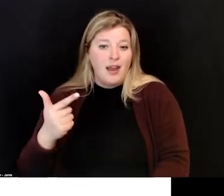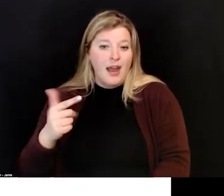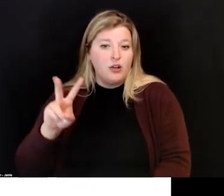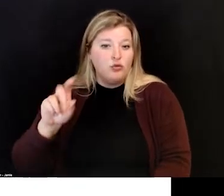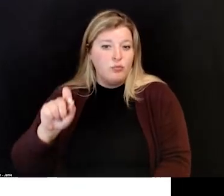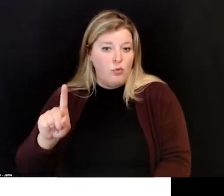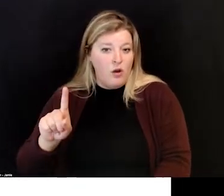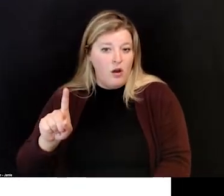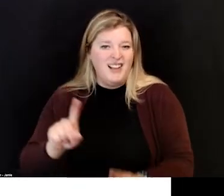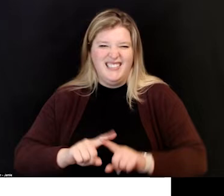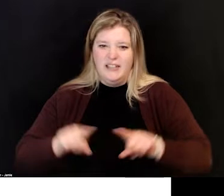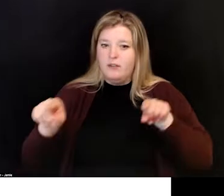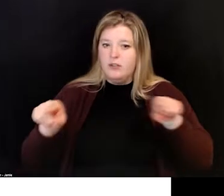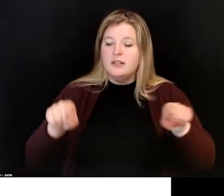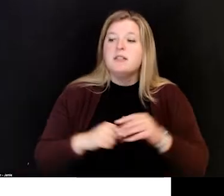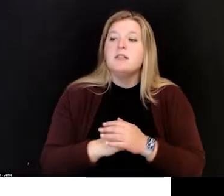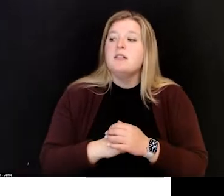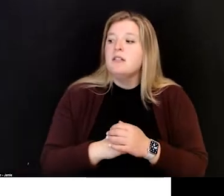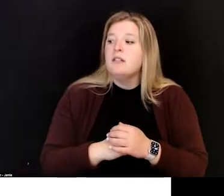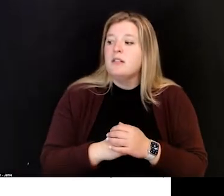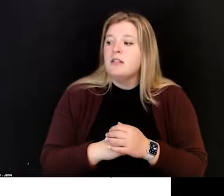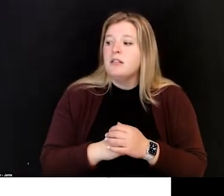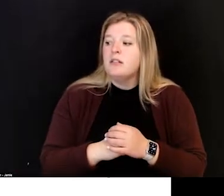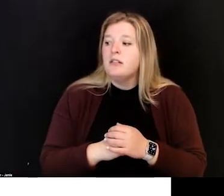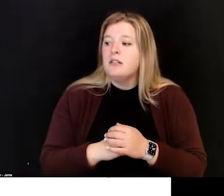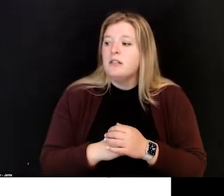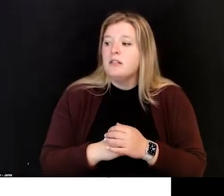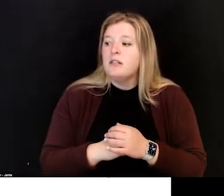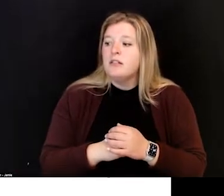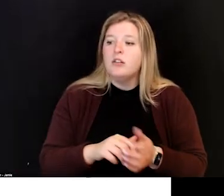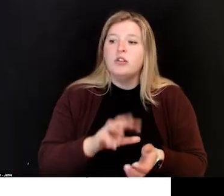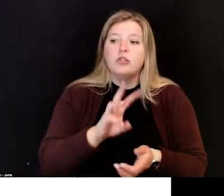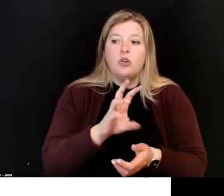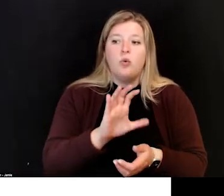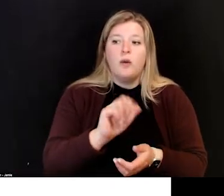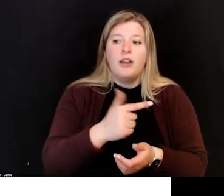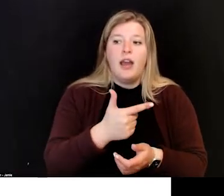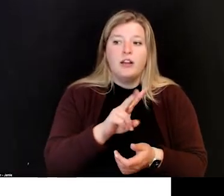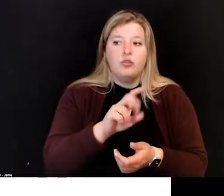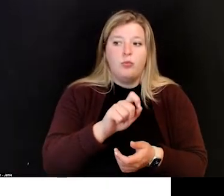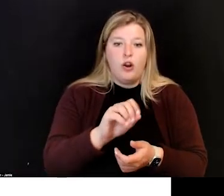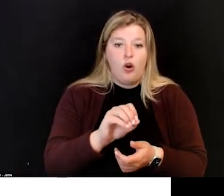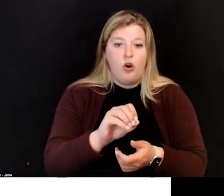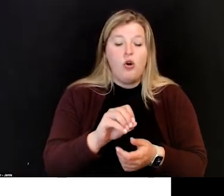So an example from WCAG 2.0 is size text, and it states,